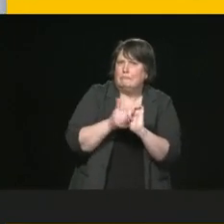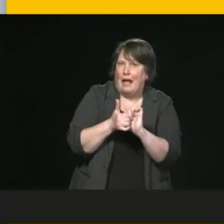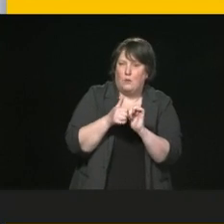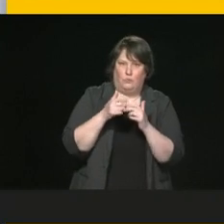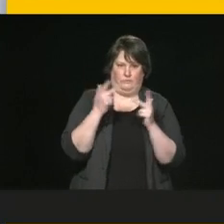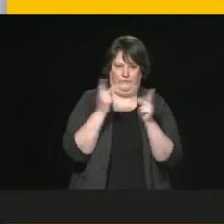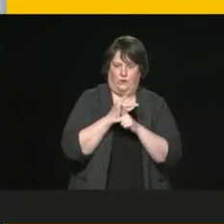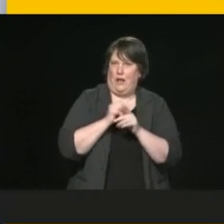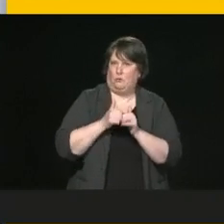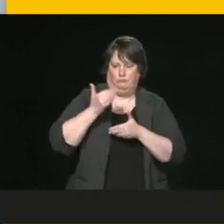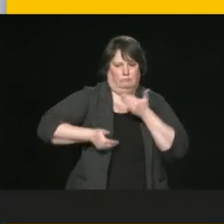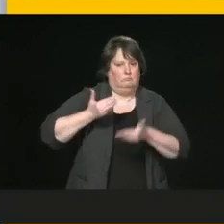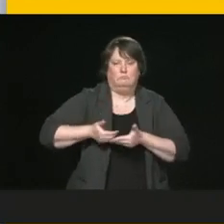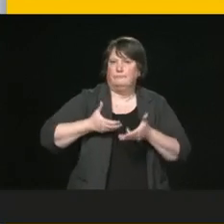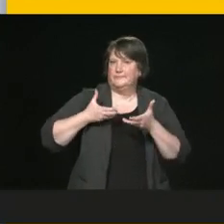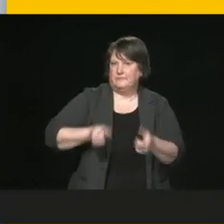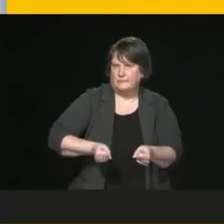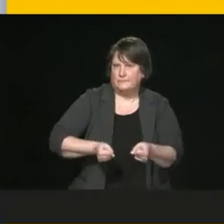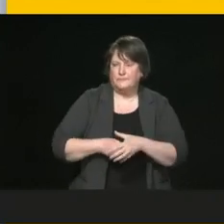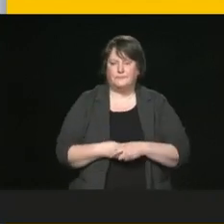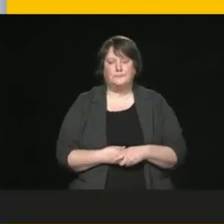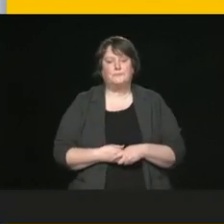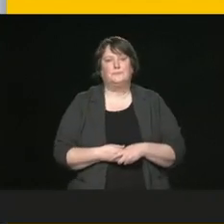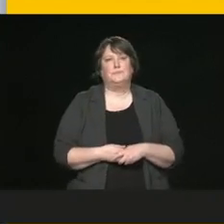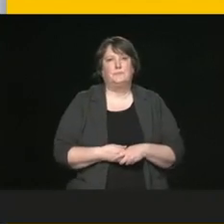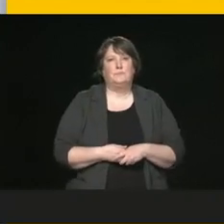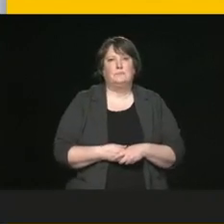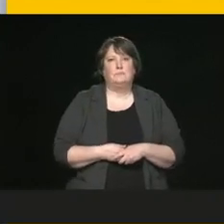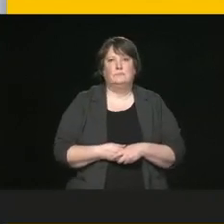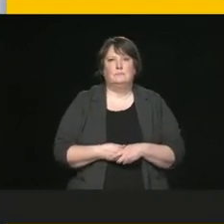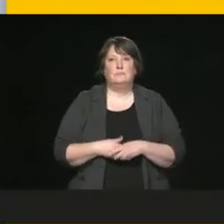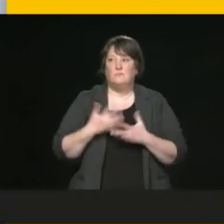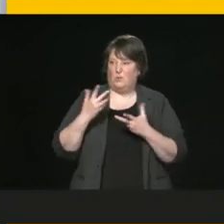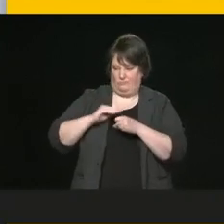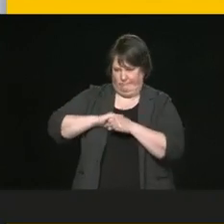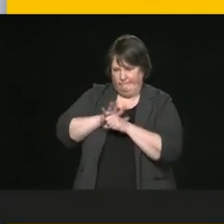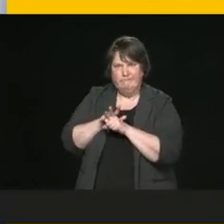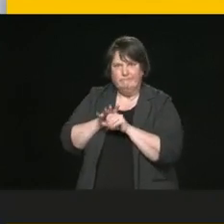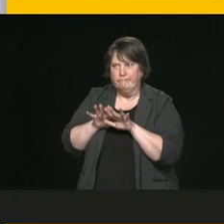PLACE AS QUICKLY AS POSSIBLE.